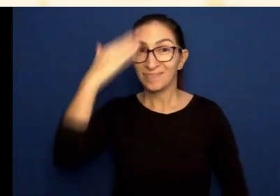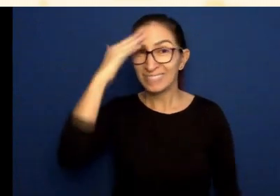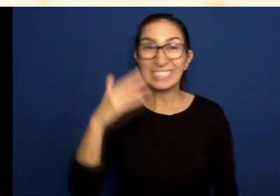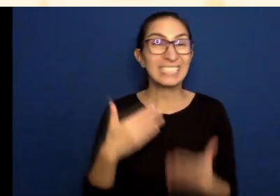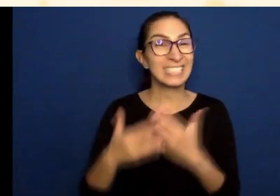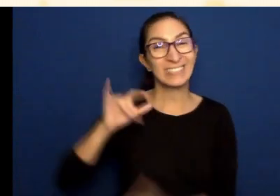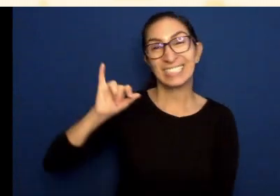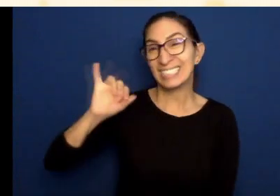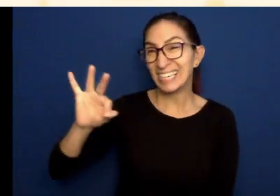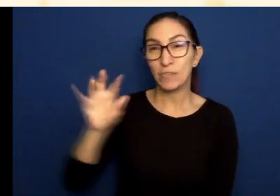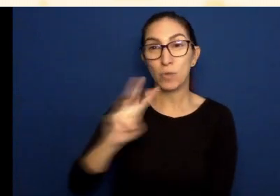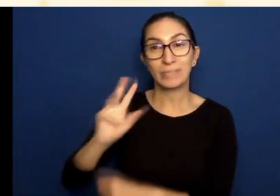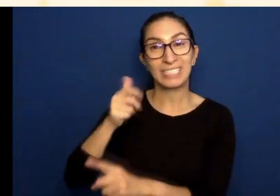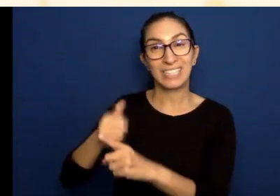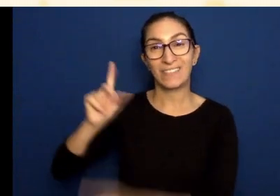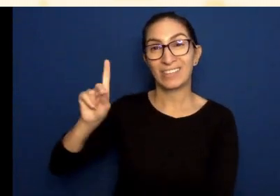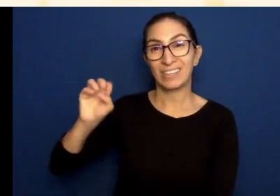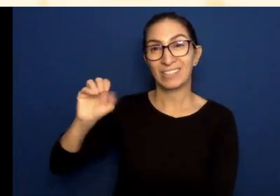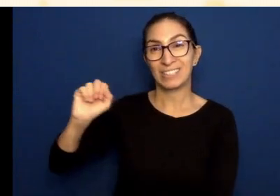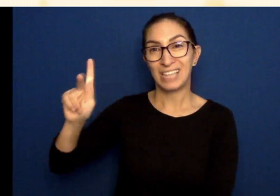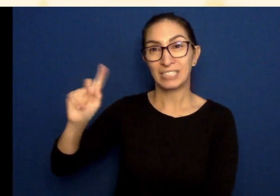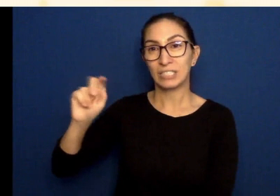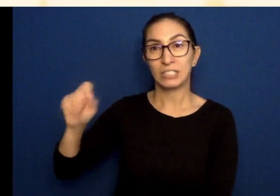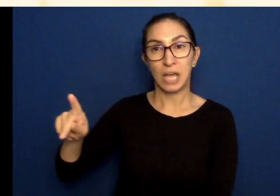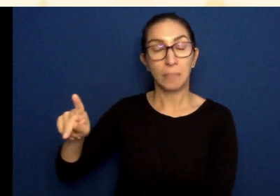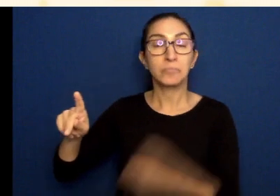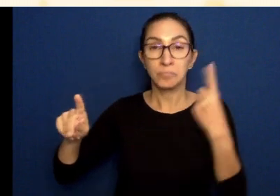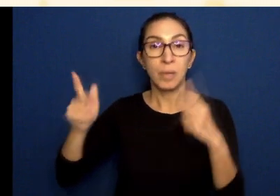It's a much better representation if you download Chrome and test with that.